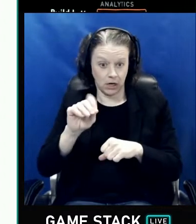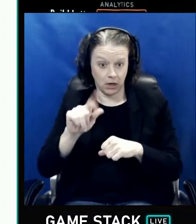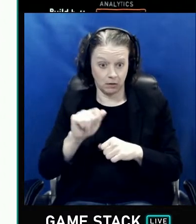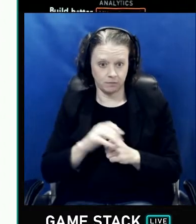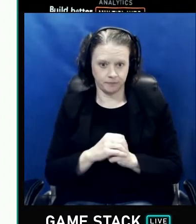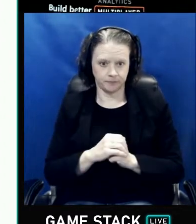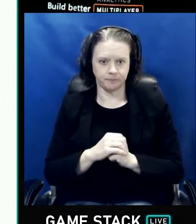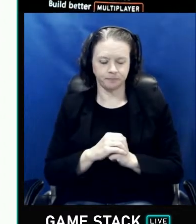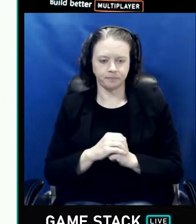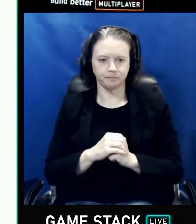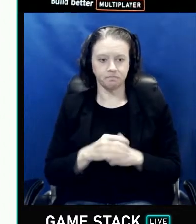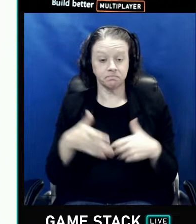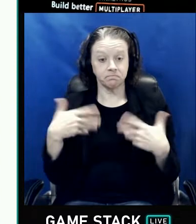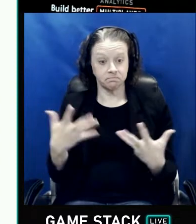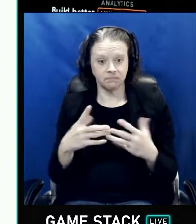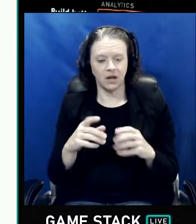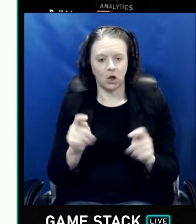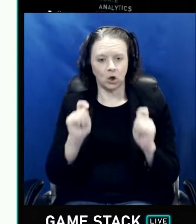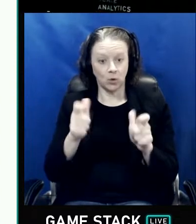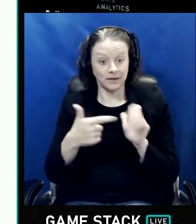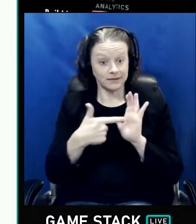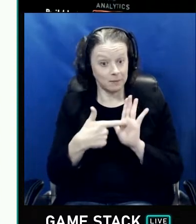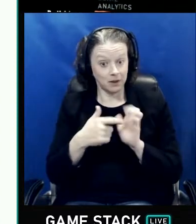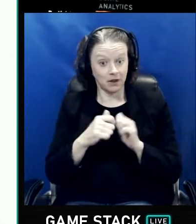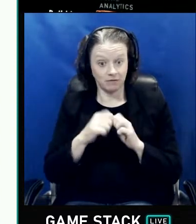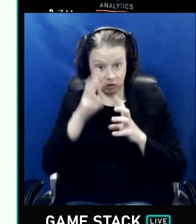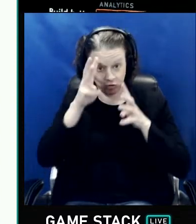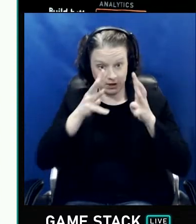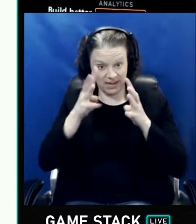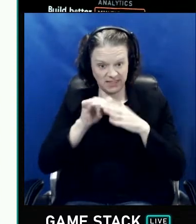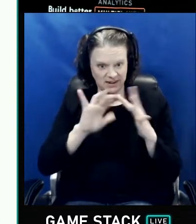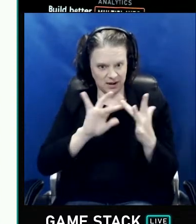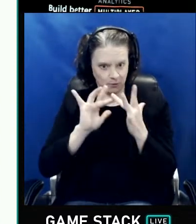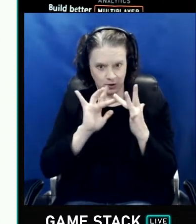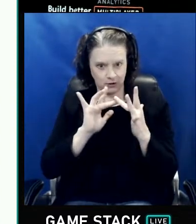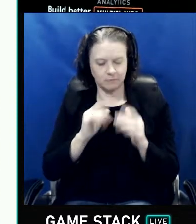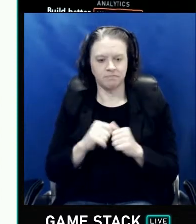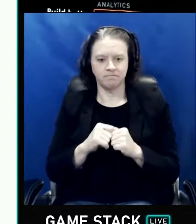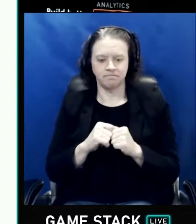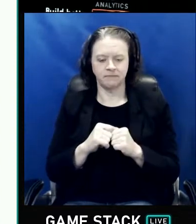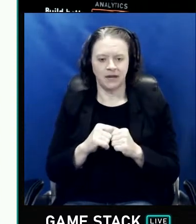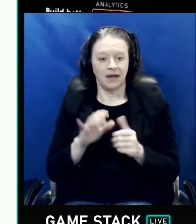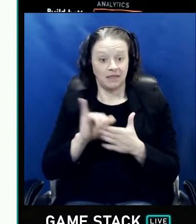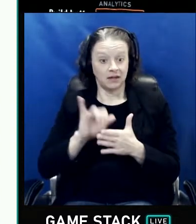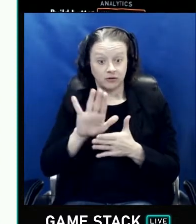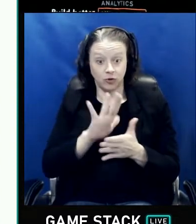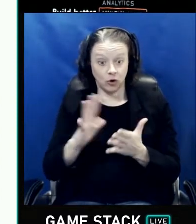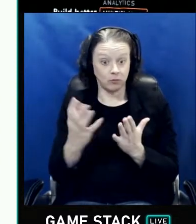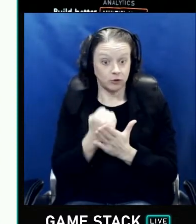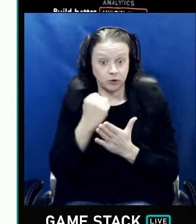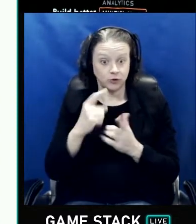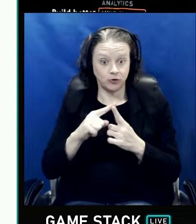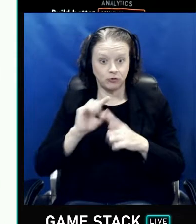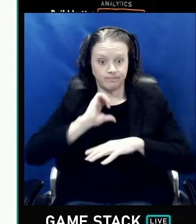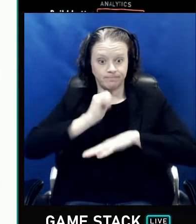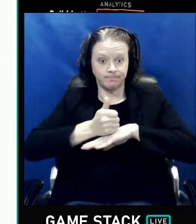Okay, quick example of creating a network. Creating a network, is your opportunity to configure some important security and resource settings for your game.